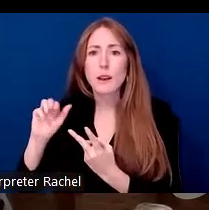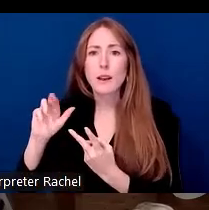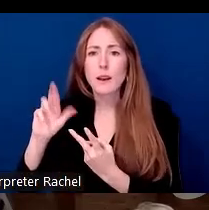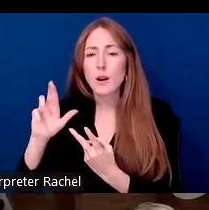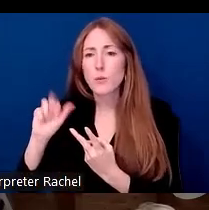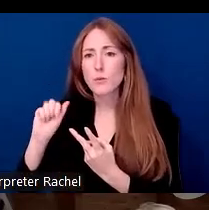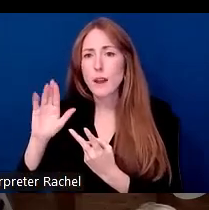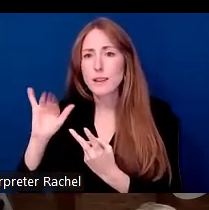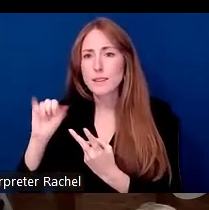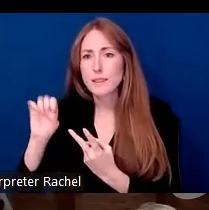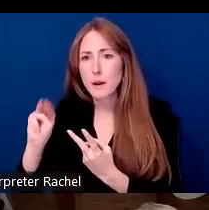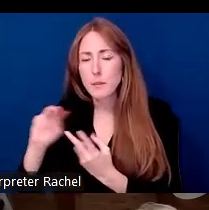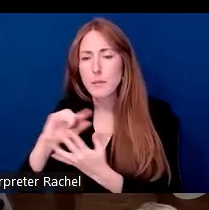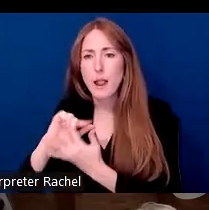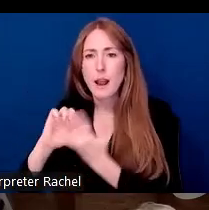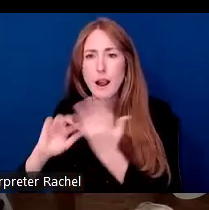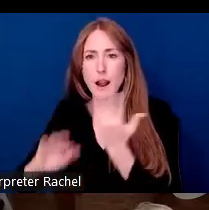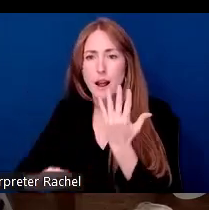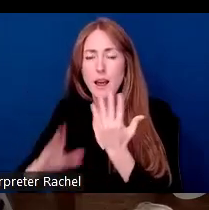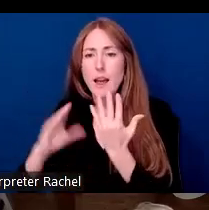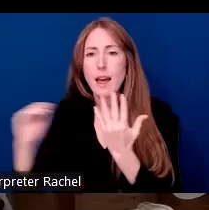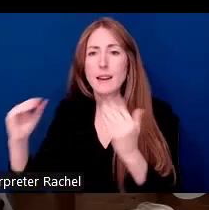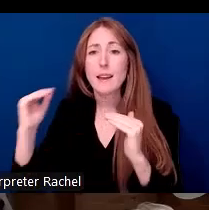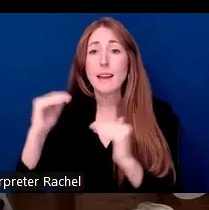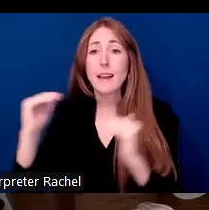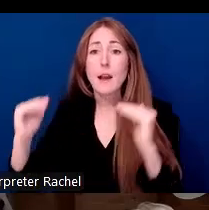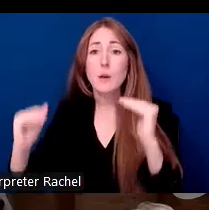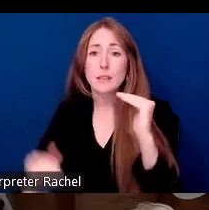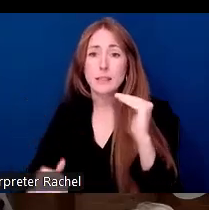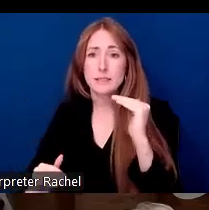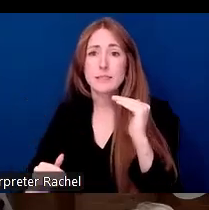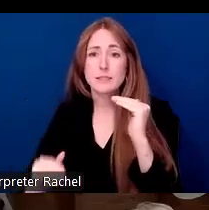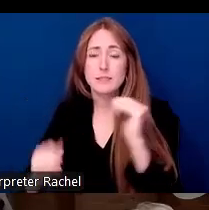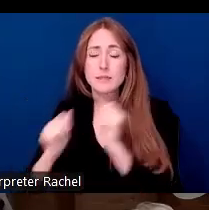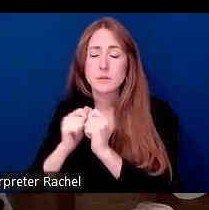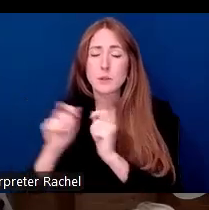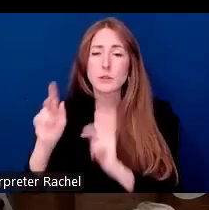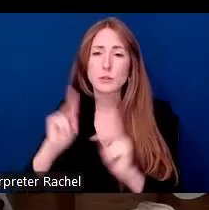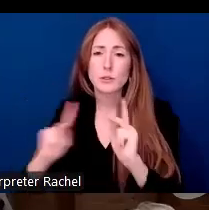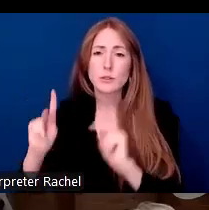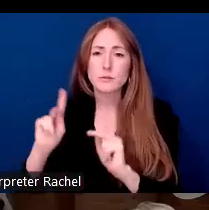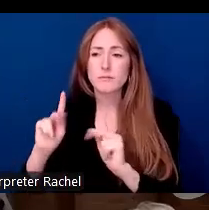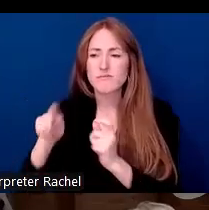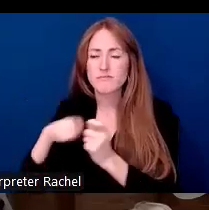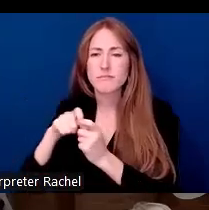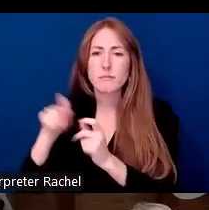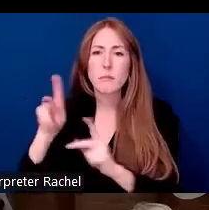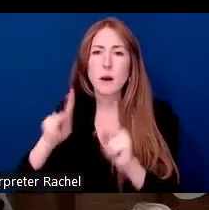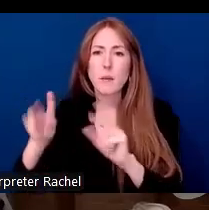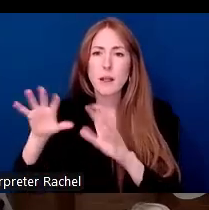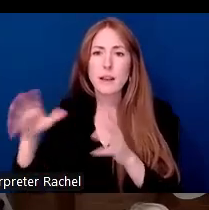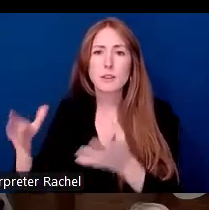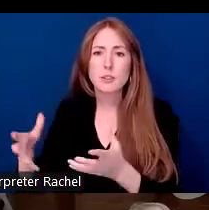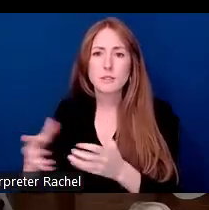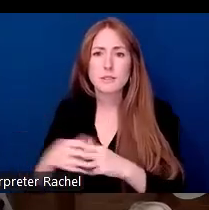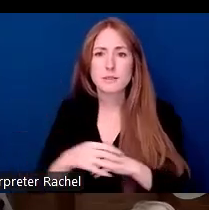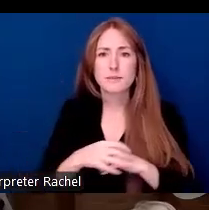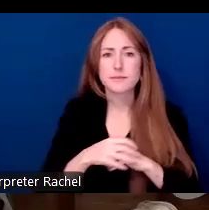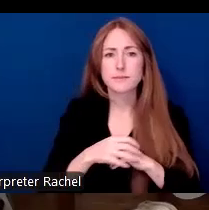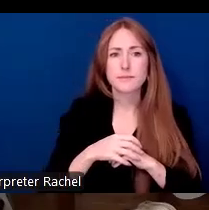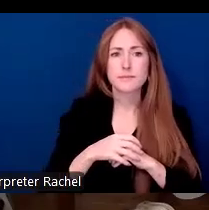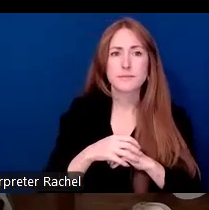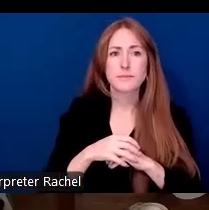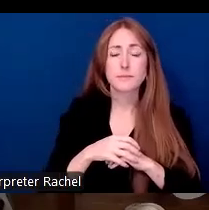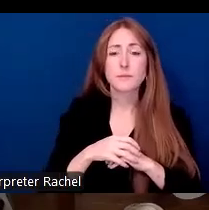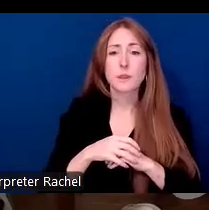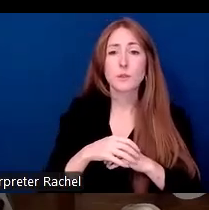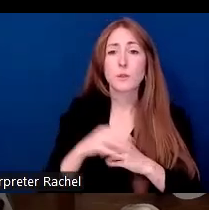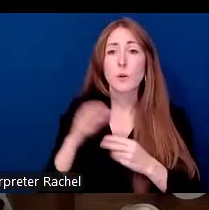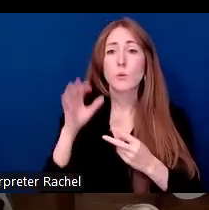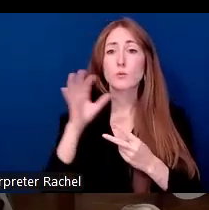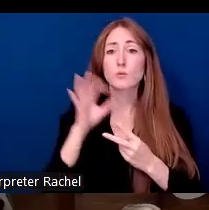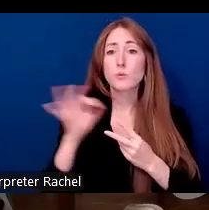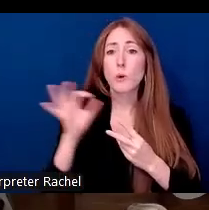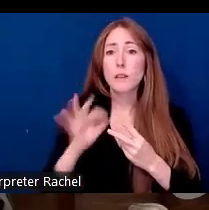health inequities among certain populations. Next slide please. So choice is often an assumed,